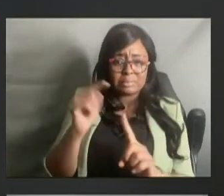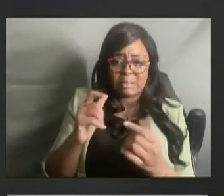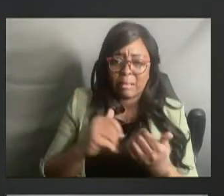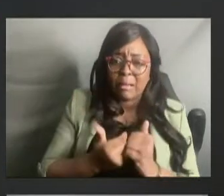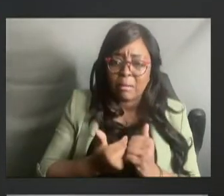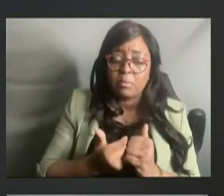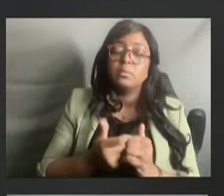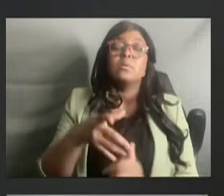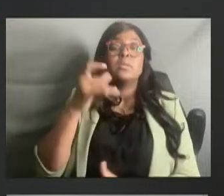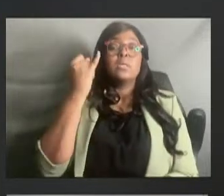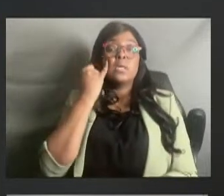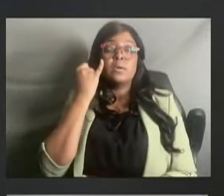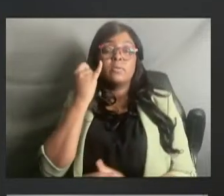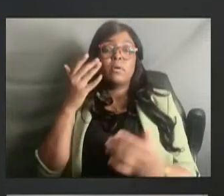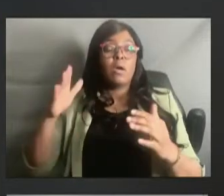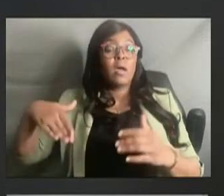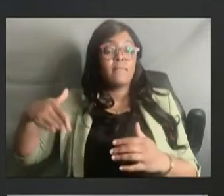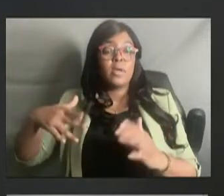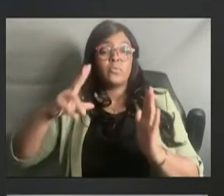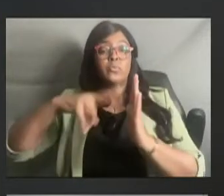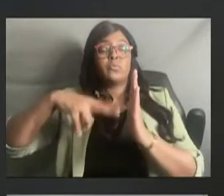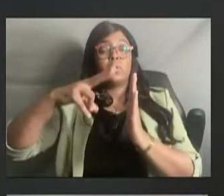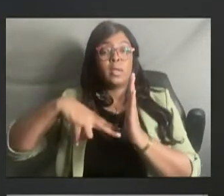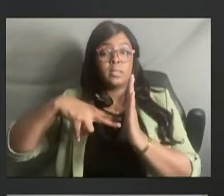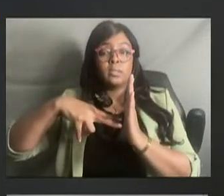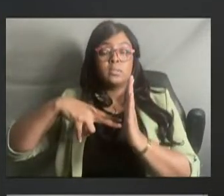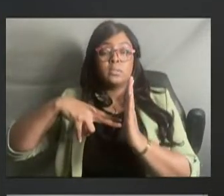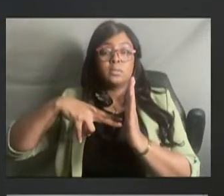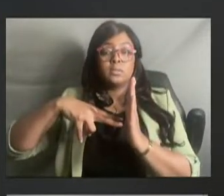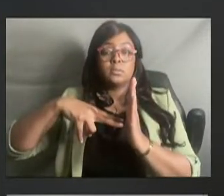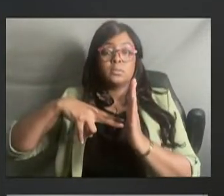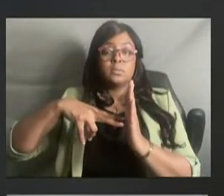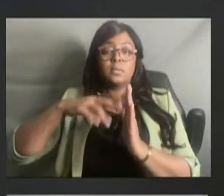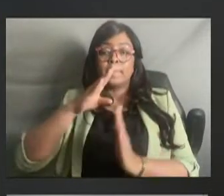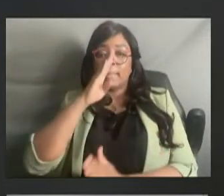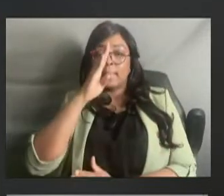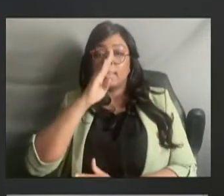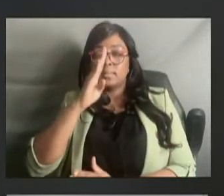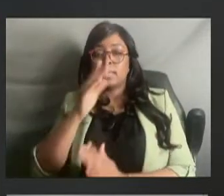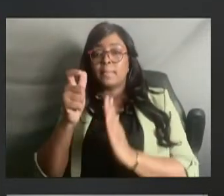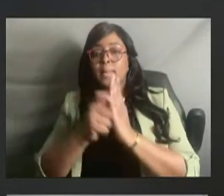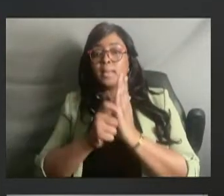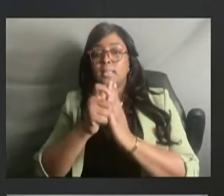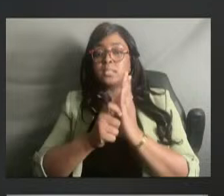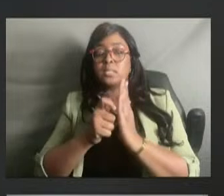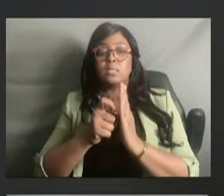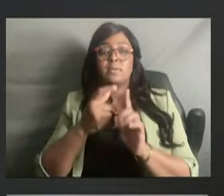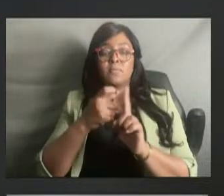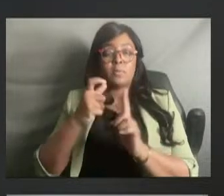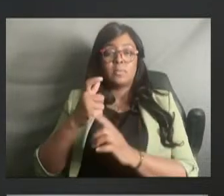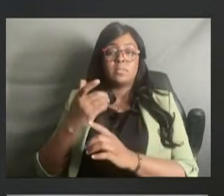want to highlight, like how on earth we're going to we're going